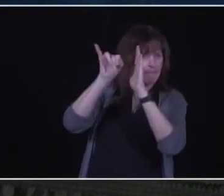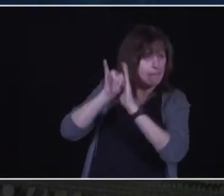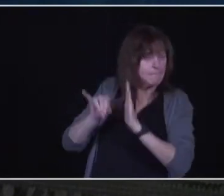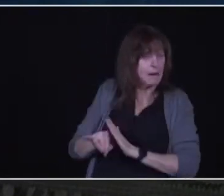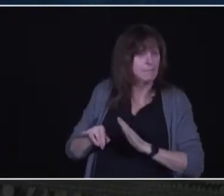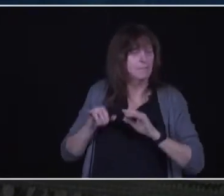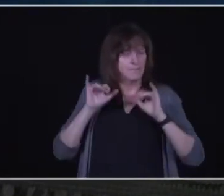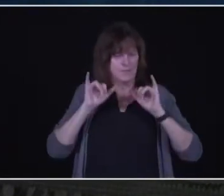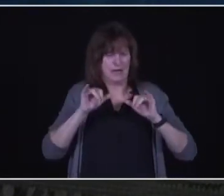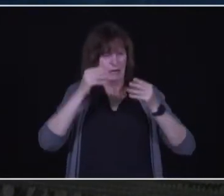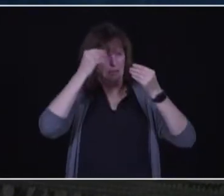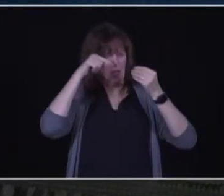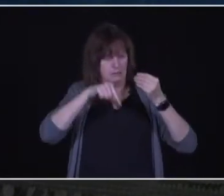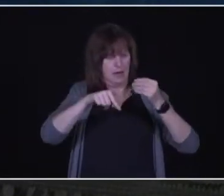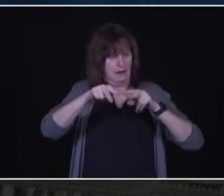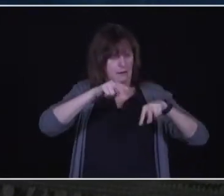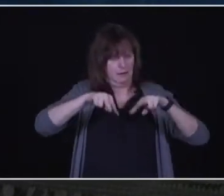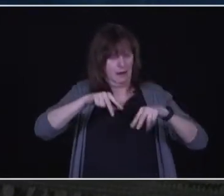, I will reinforce, it is nonpersonal,